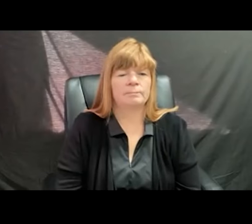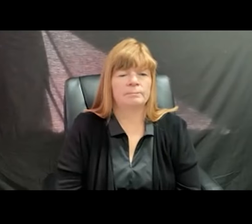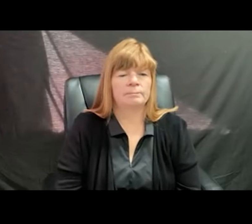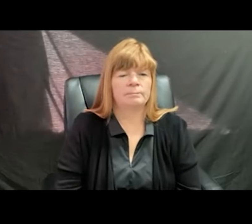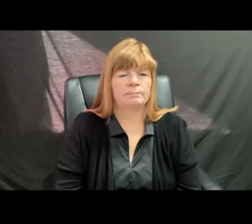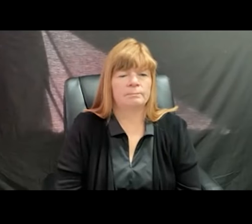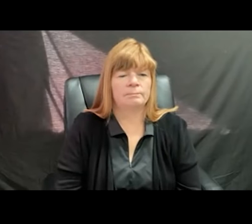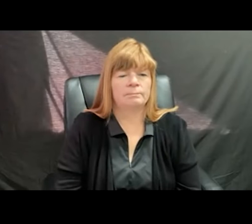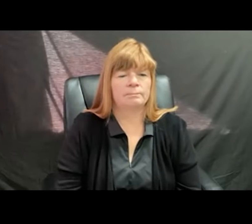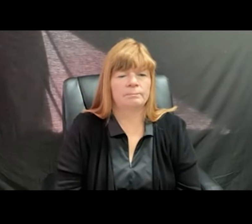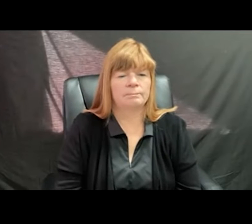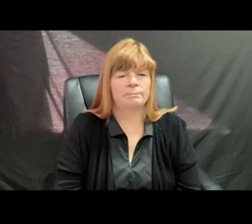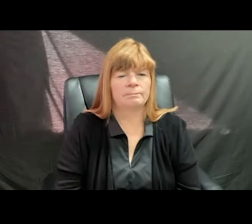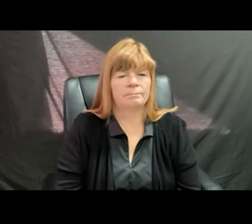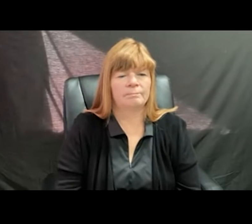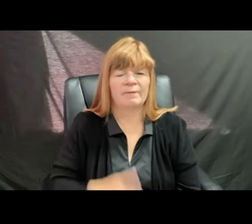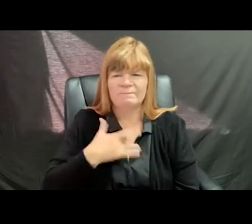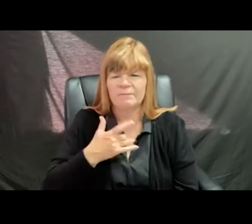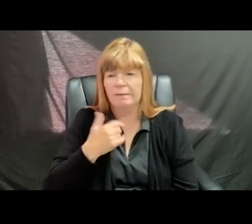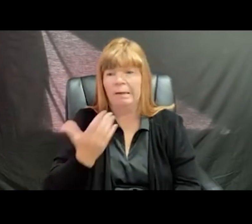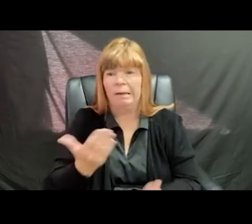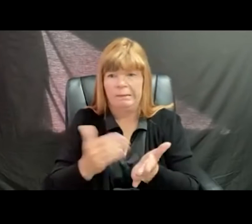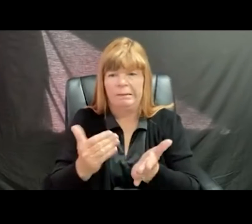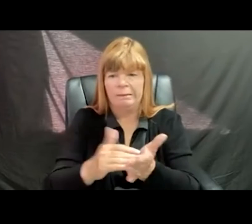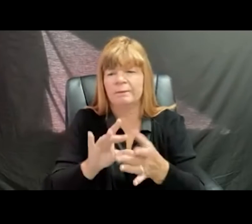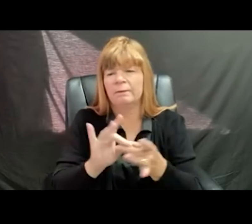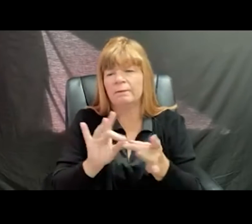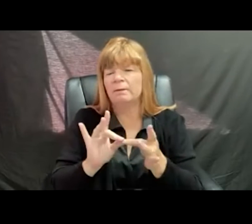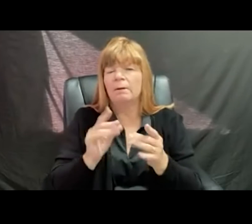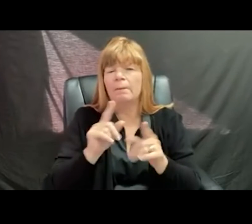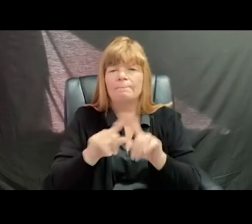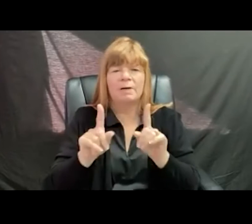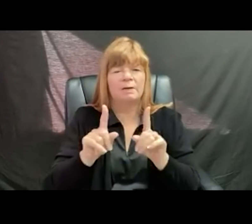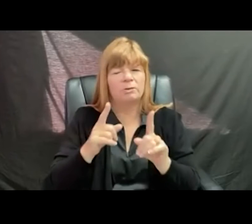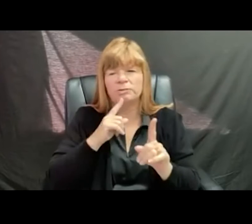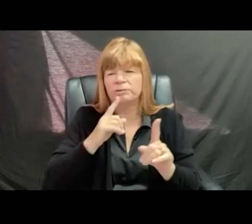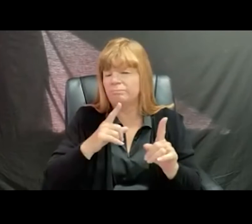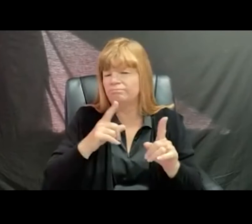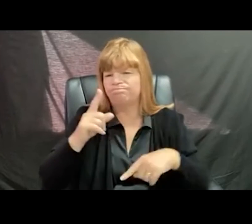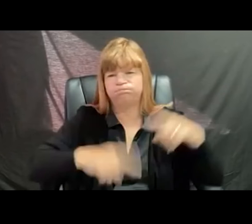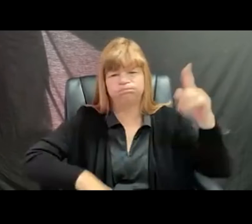so I'm kind of repeating myself but there's a wide curriculum available to the career coaches